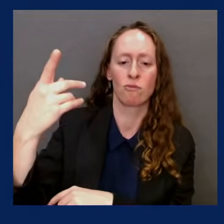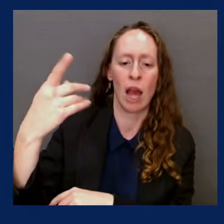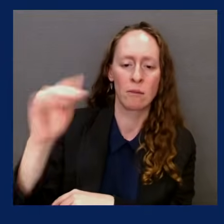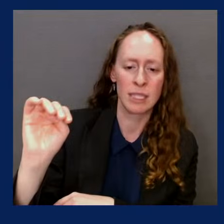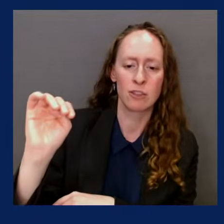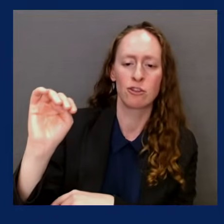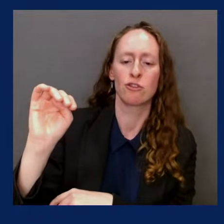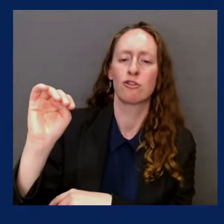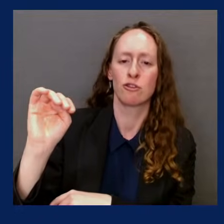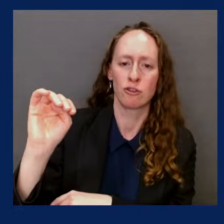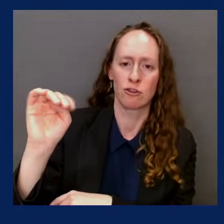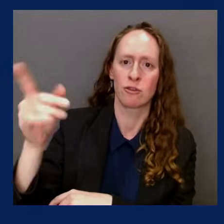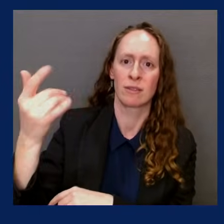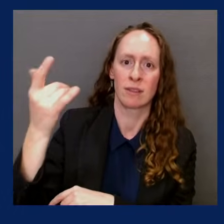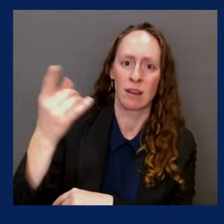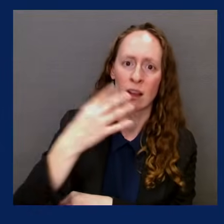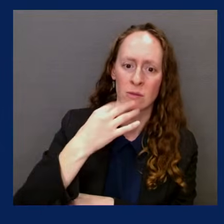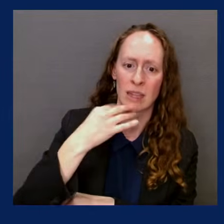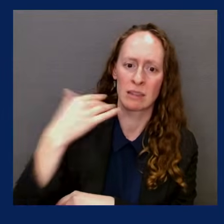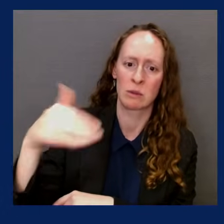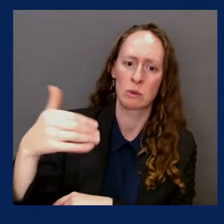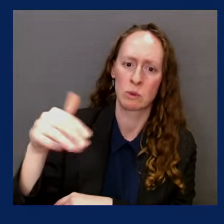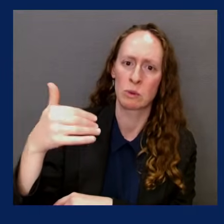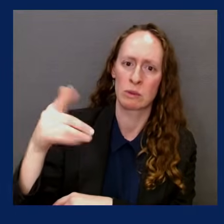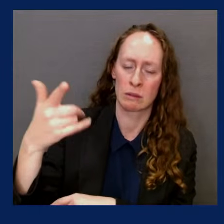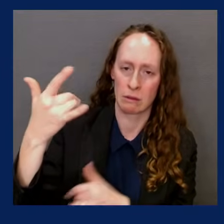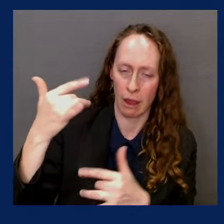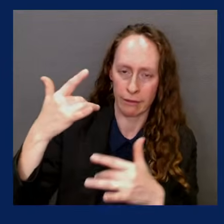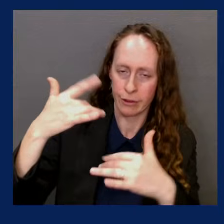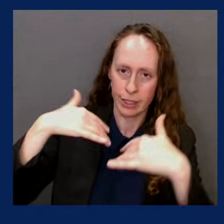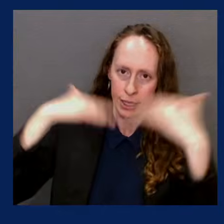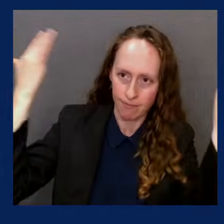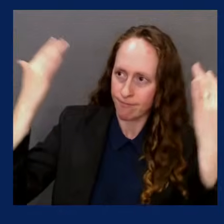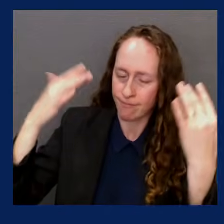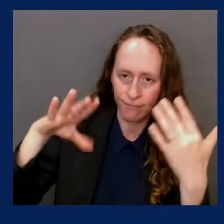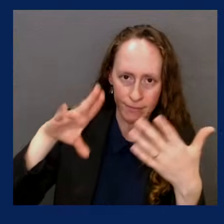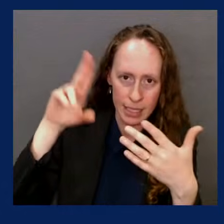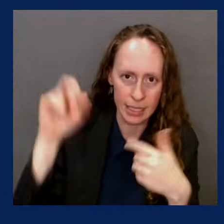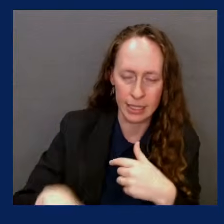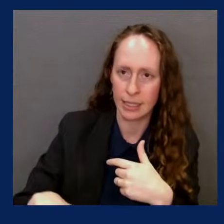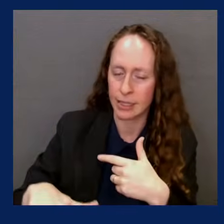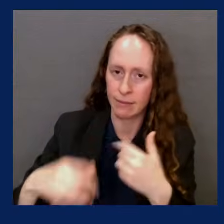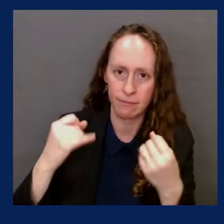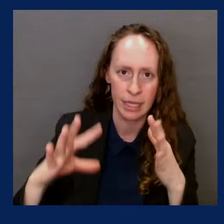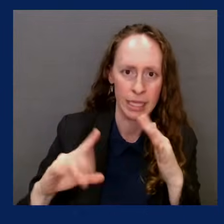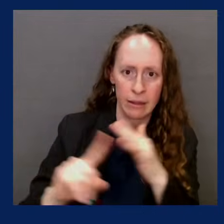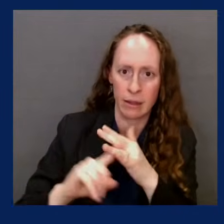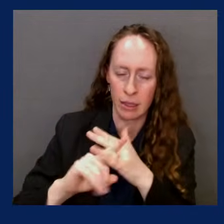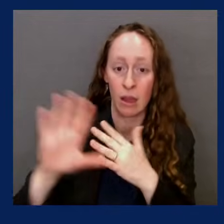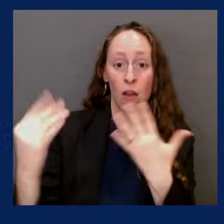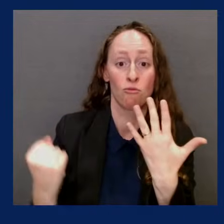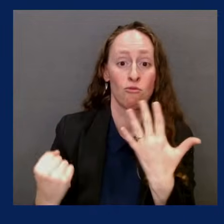which at the top of the list is not the discussion